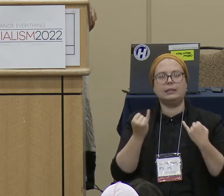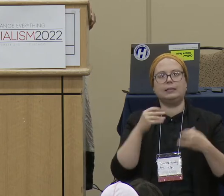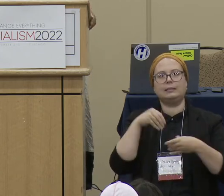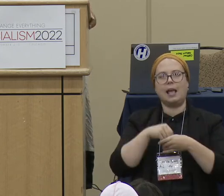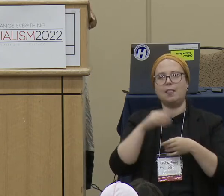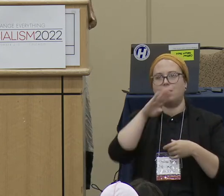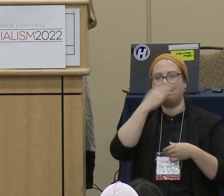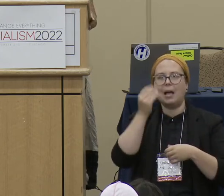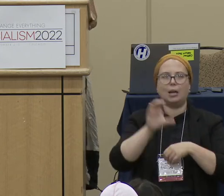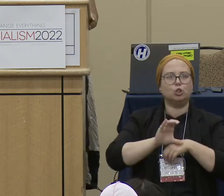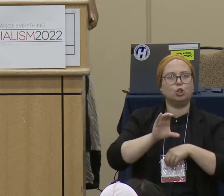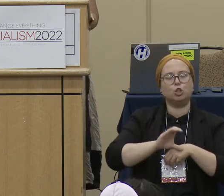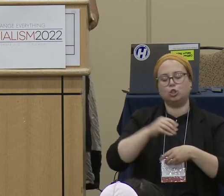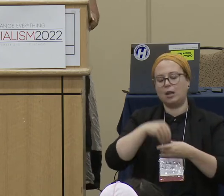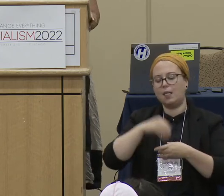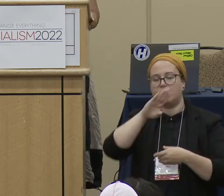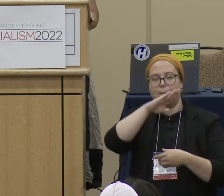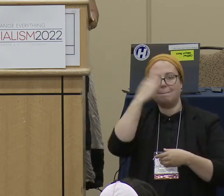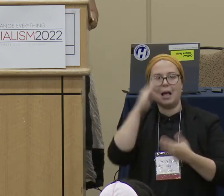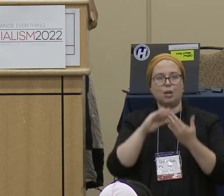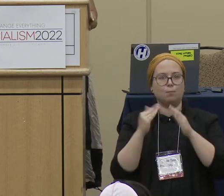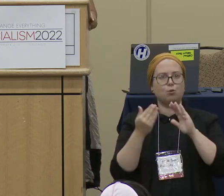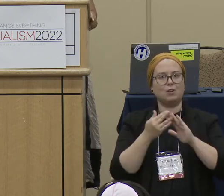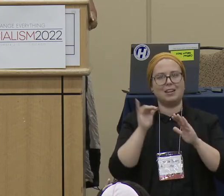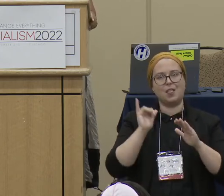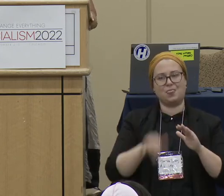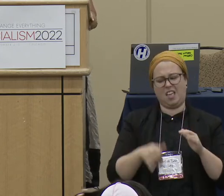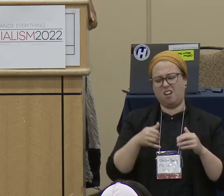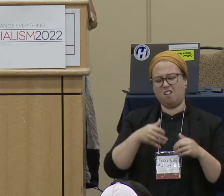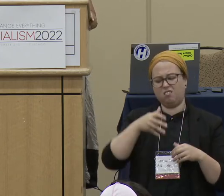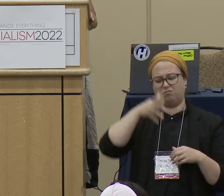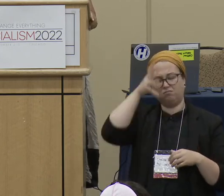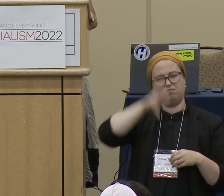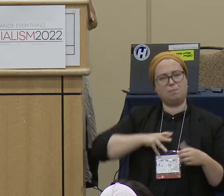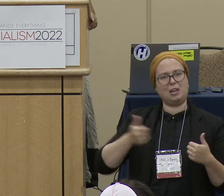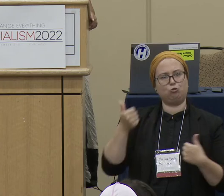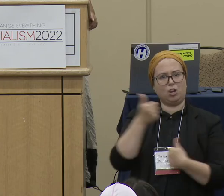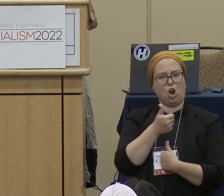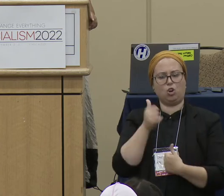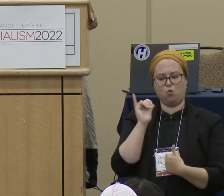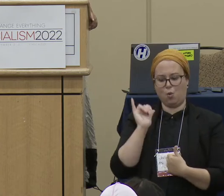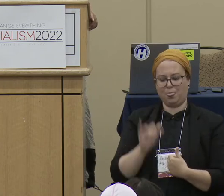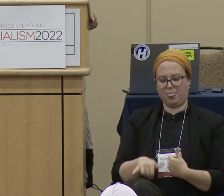patriarchy , there's the church, for one. In fact,